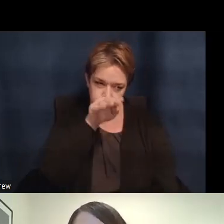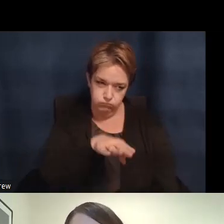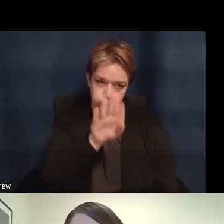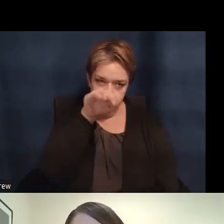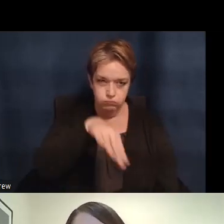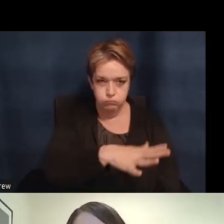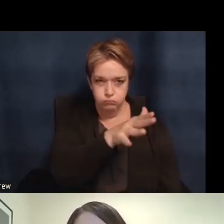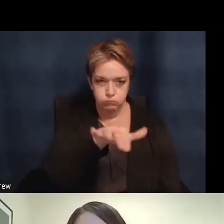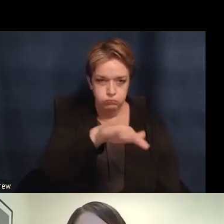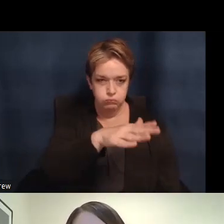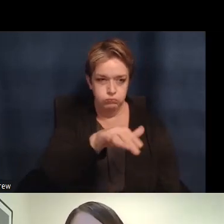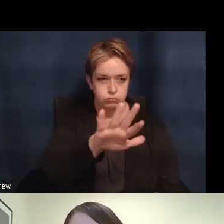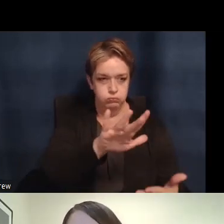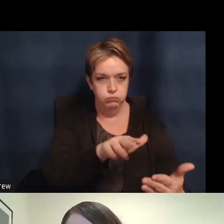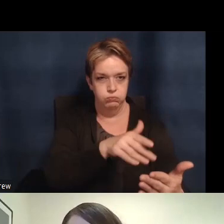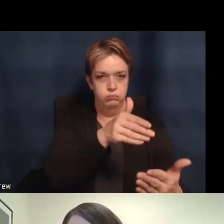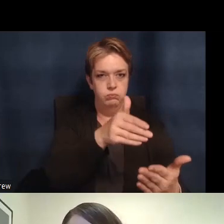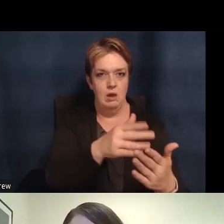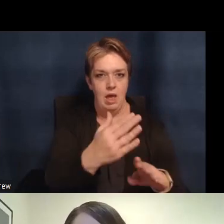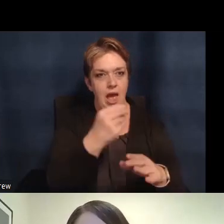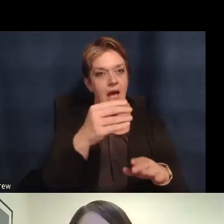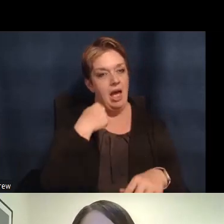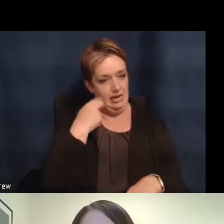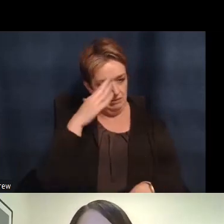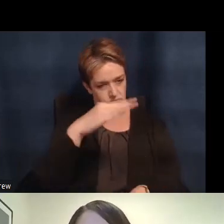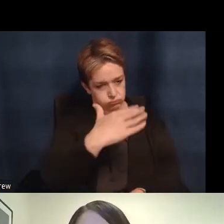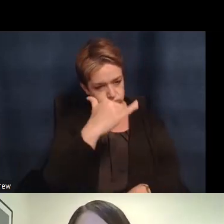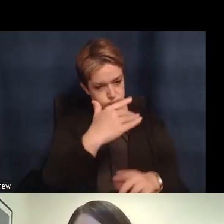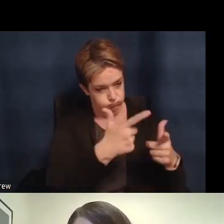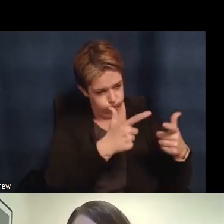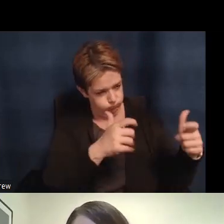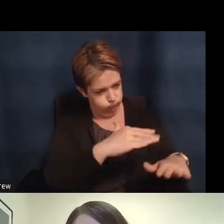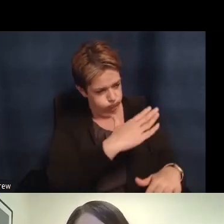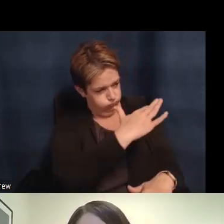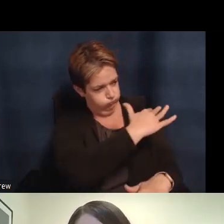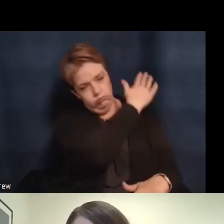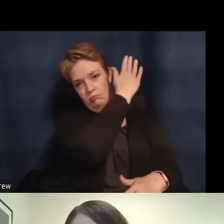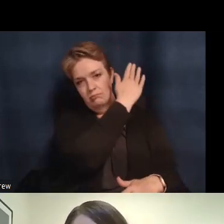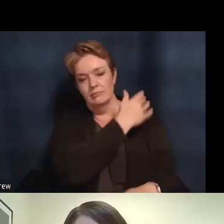the wall of my hilltop to go past me." Here is that view that she's referring to.